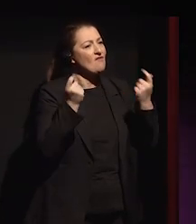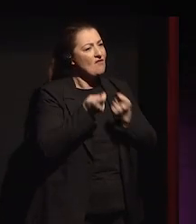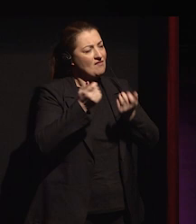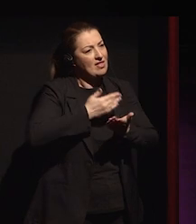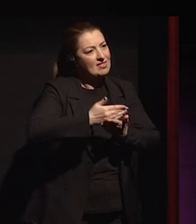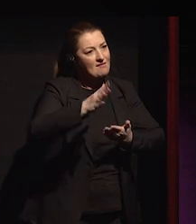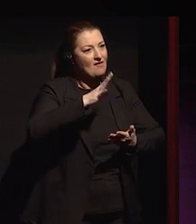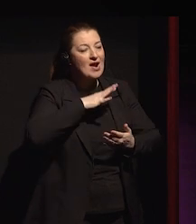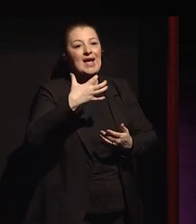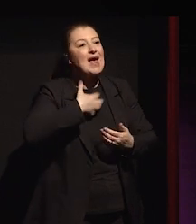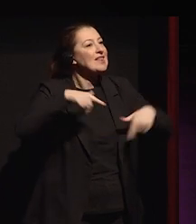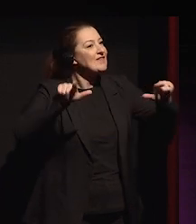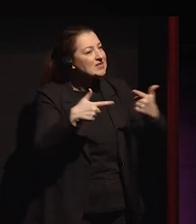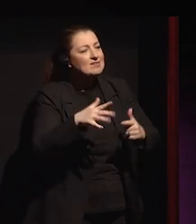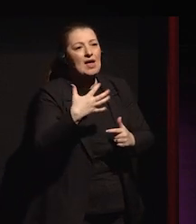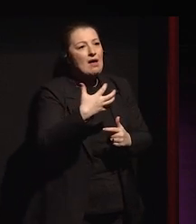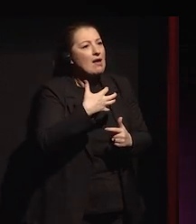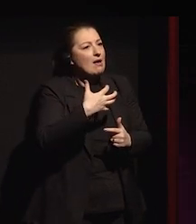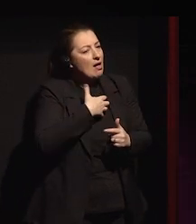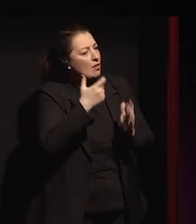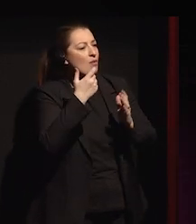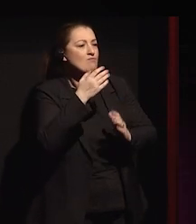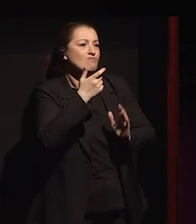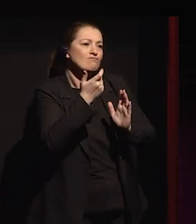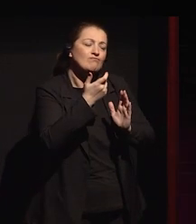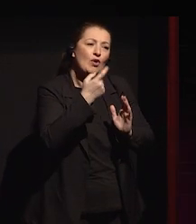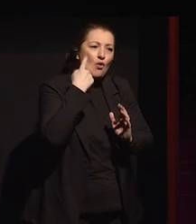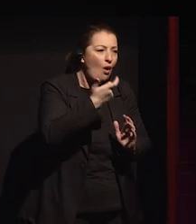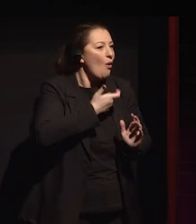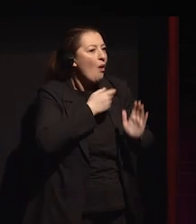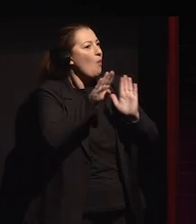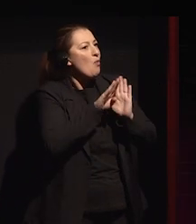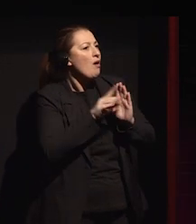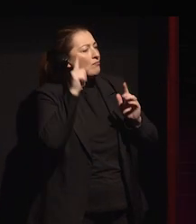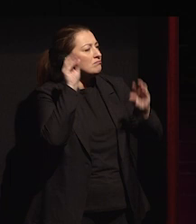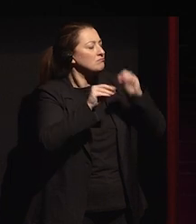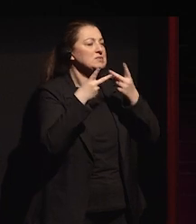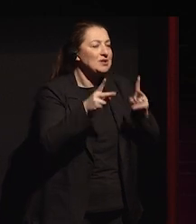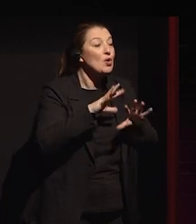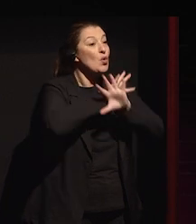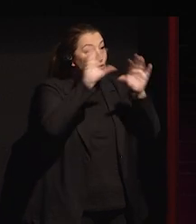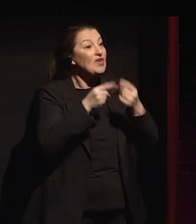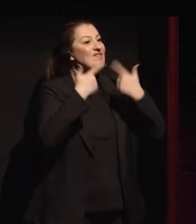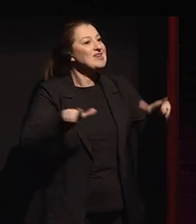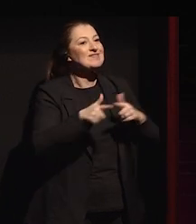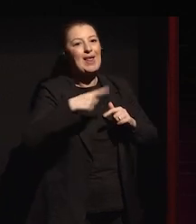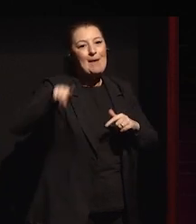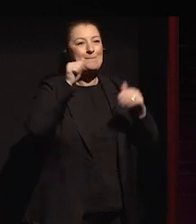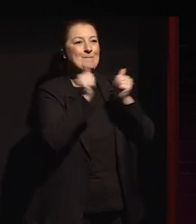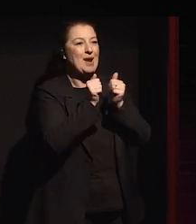our viewers will create their festival programs. But we will do the opening and closing of the whole festival altogether.